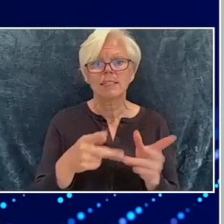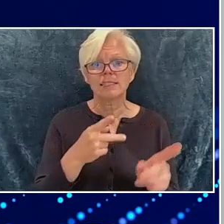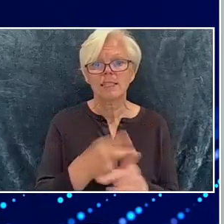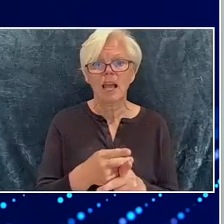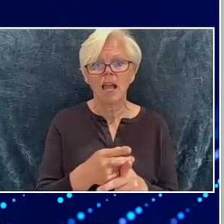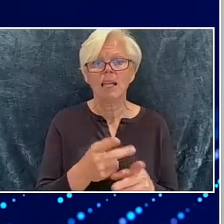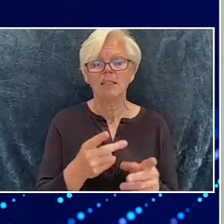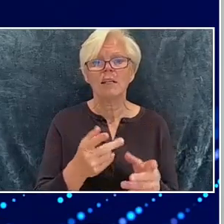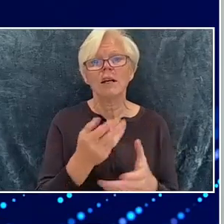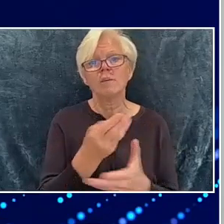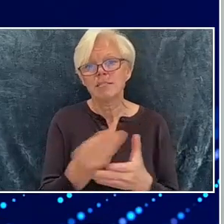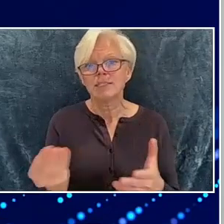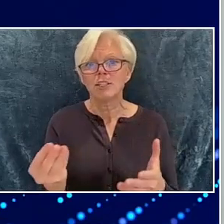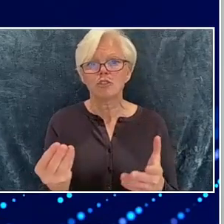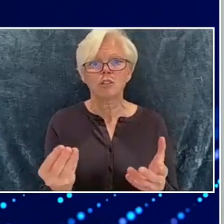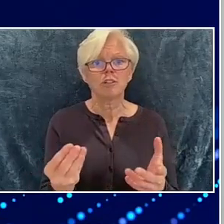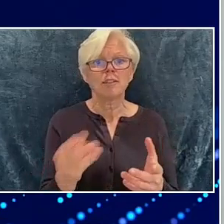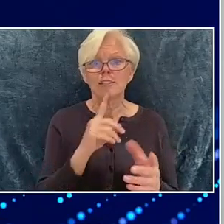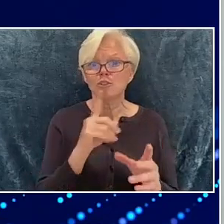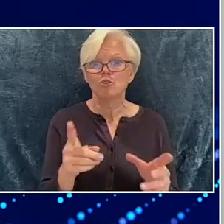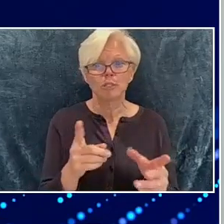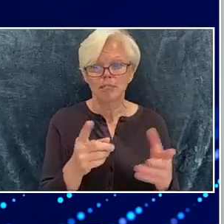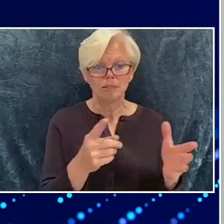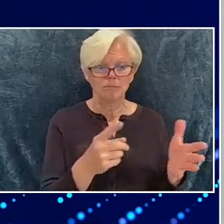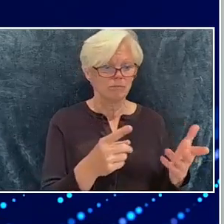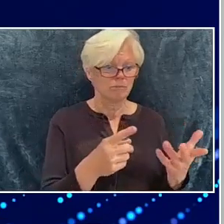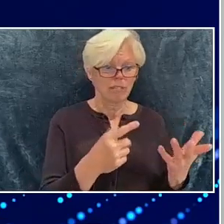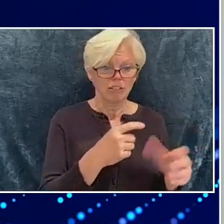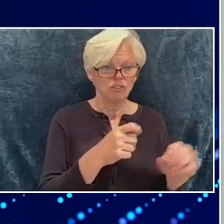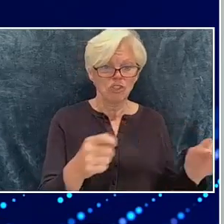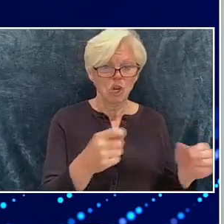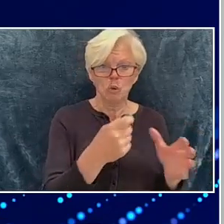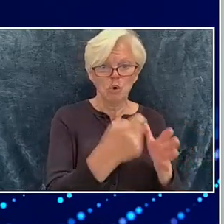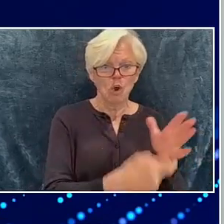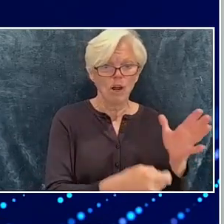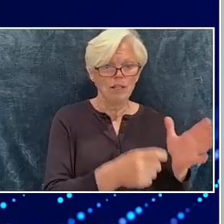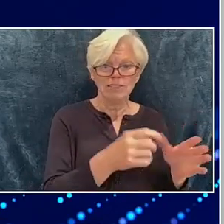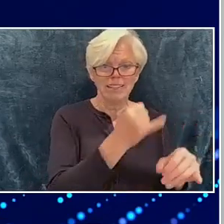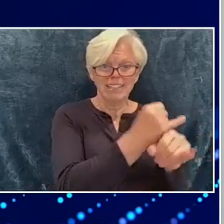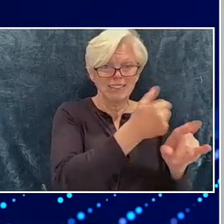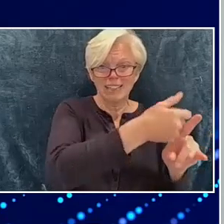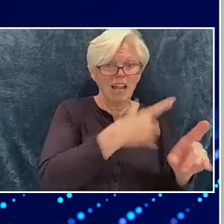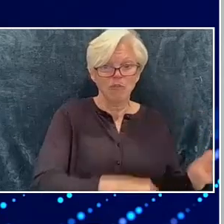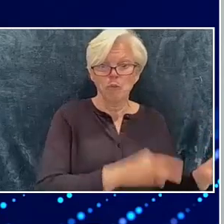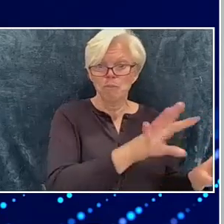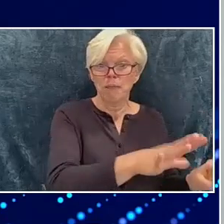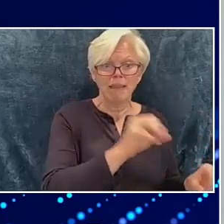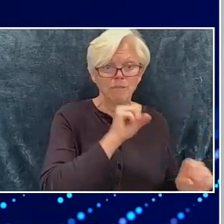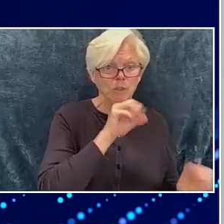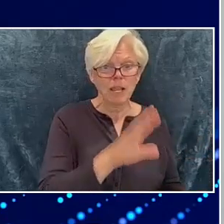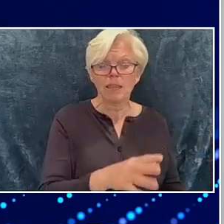really isn't a cost to the institution, I think if you- so going back to the Department's concern here, you know, the-